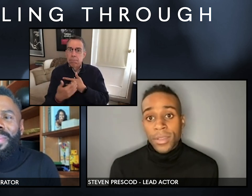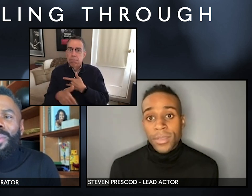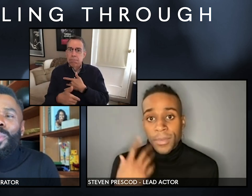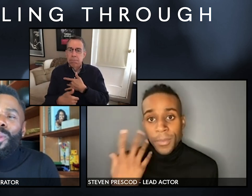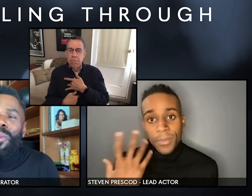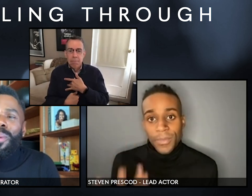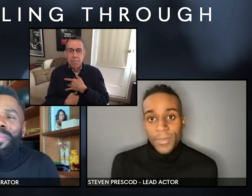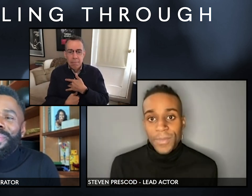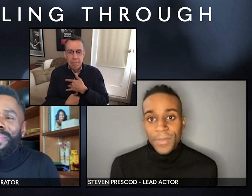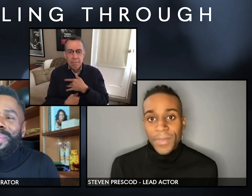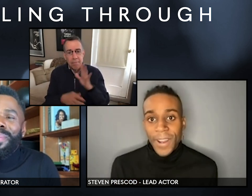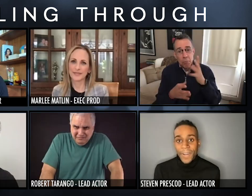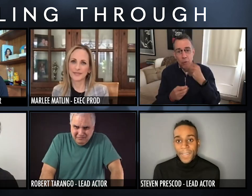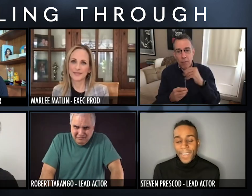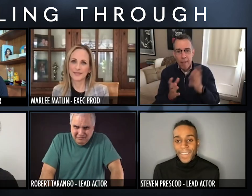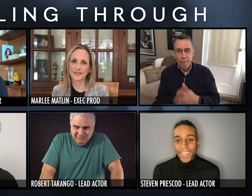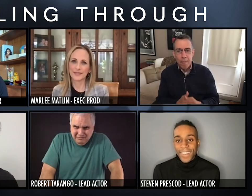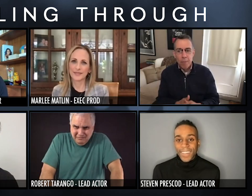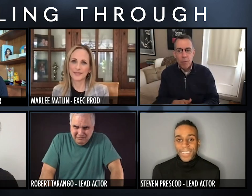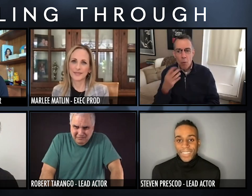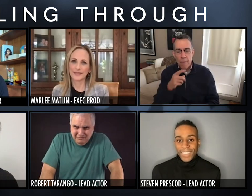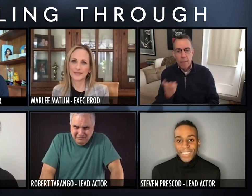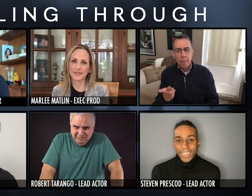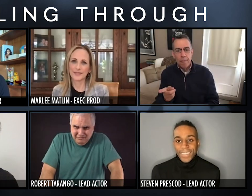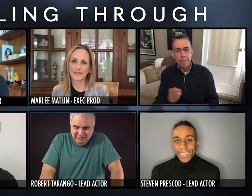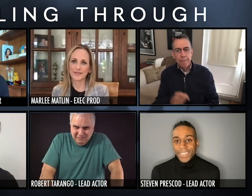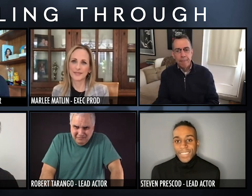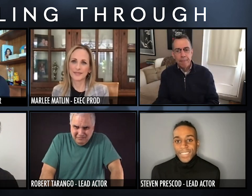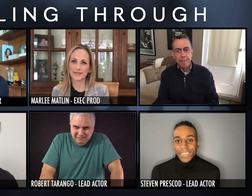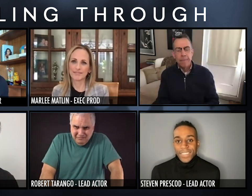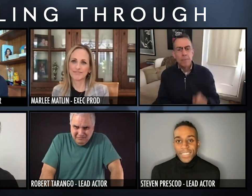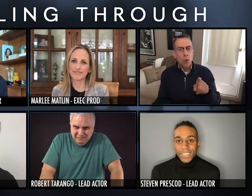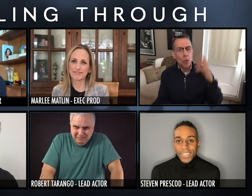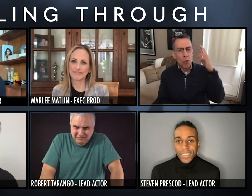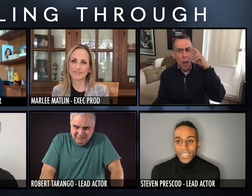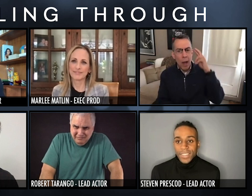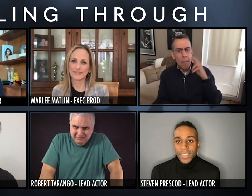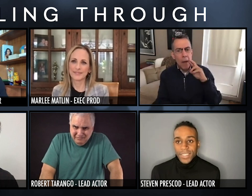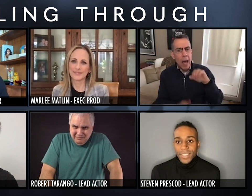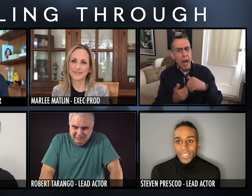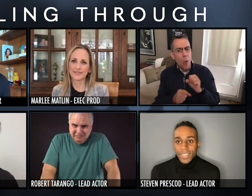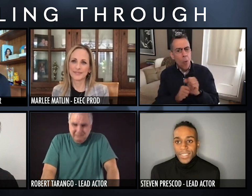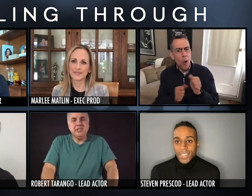Colman: Beautiful, beautiful. Robert, how was it working with Steven?